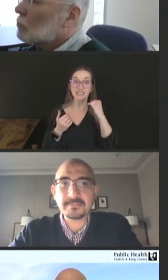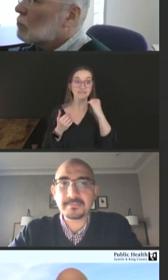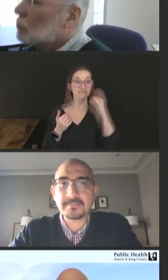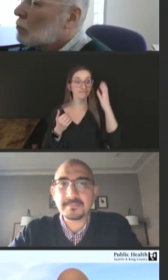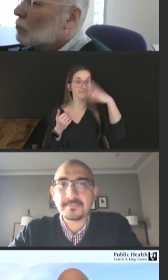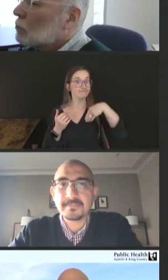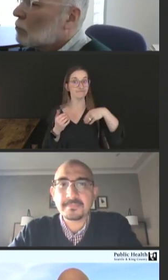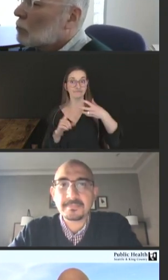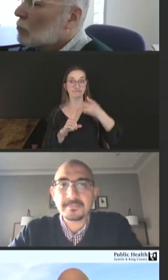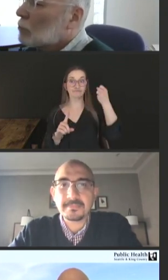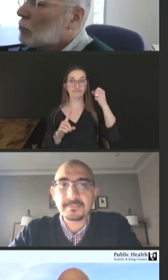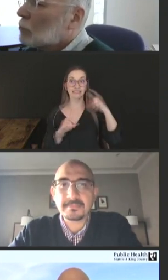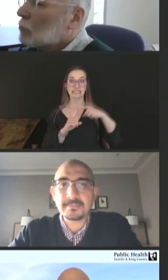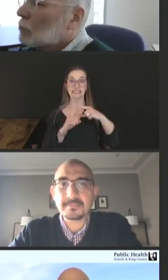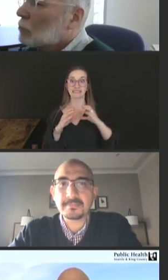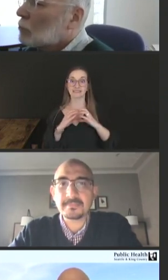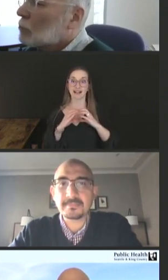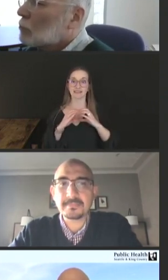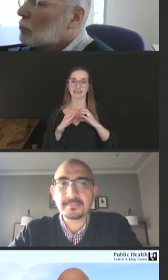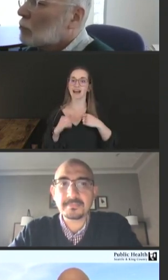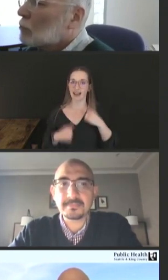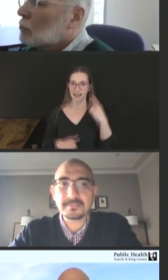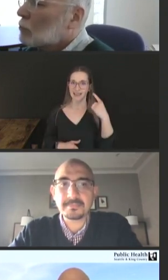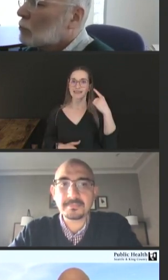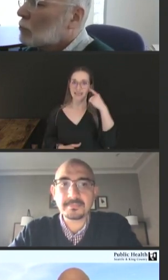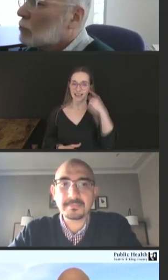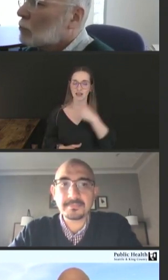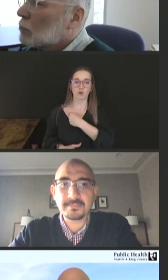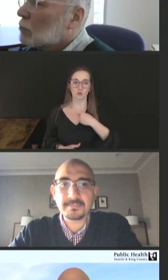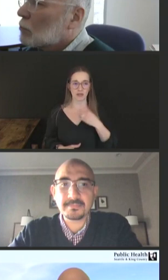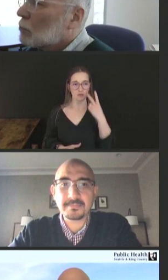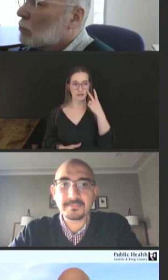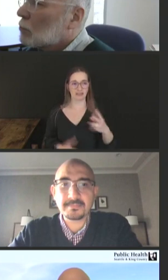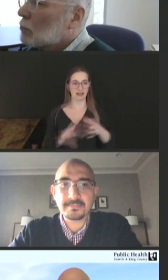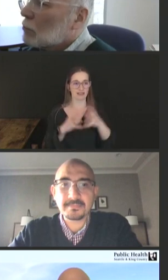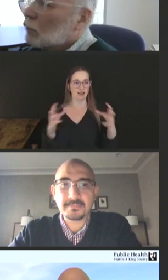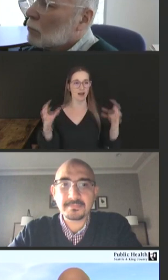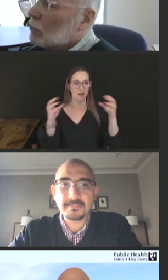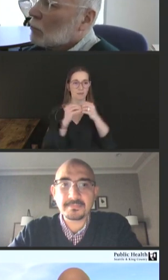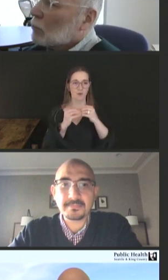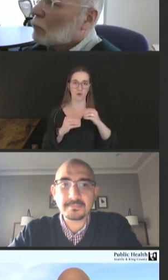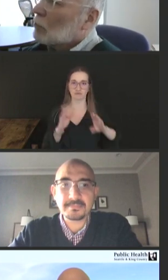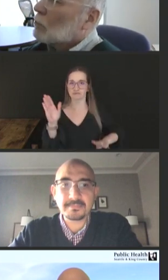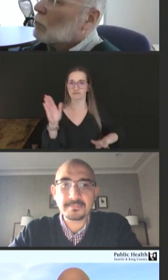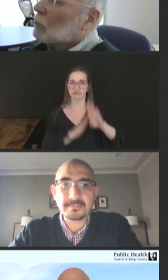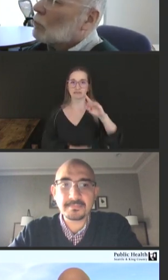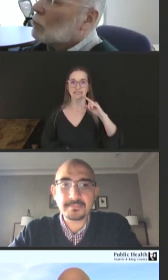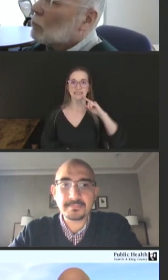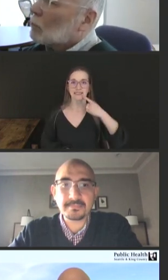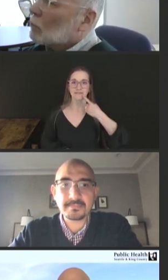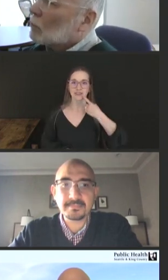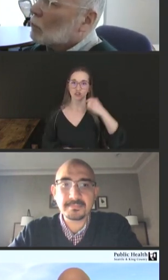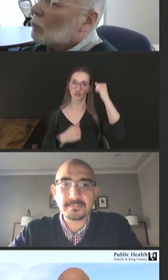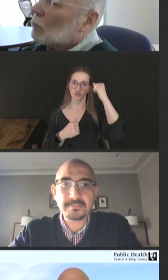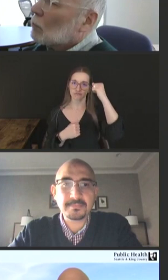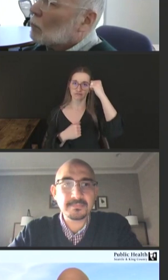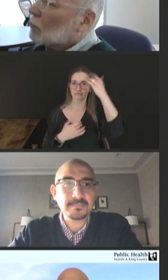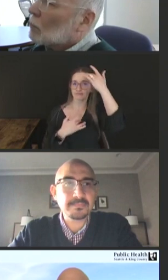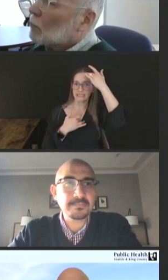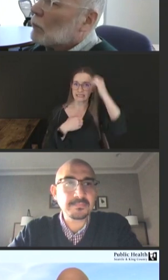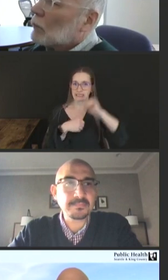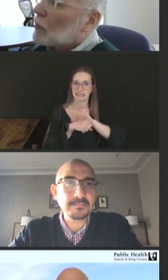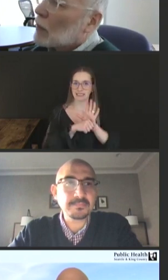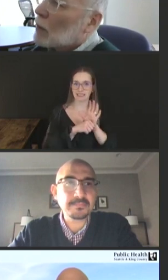then I think that we would have seen a lot more surge of severe disease with the viral variants.